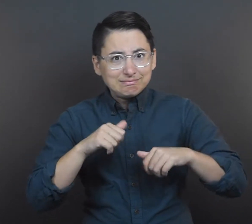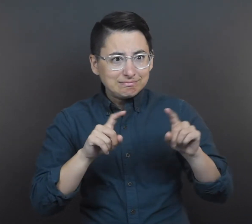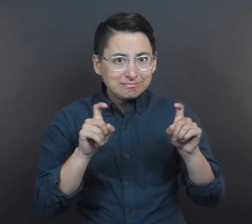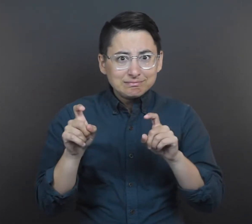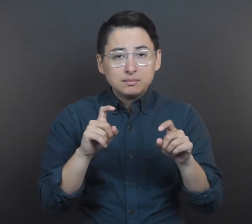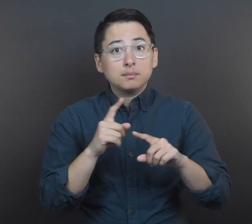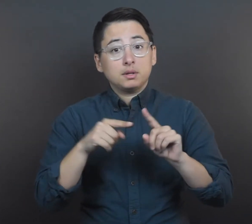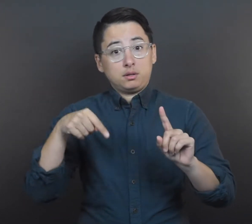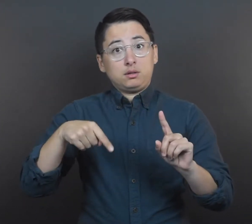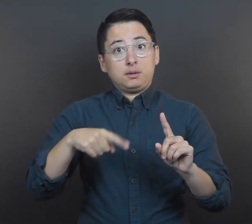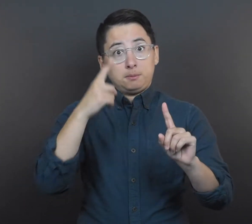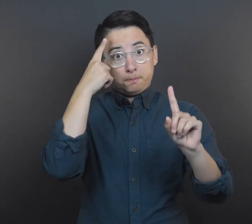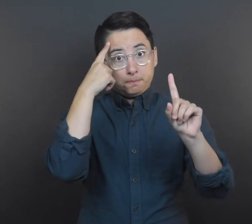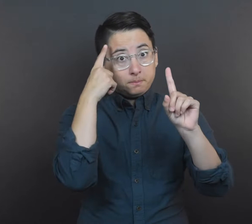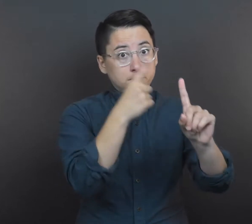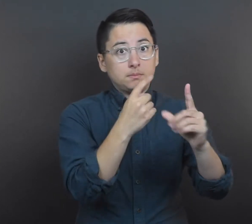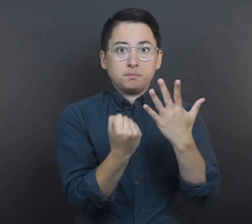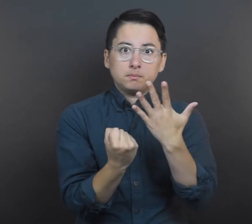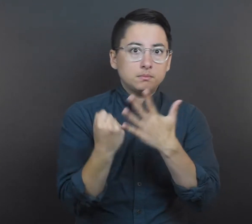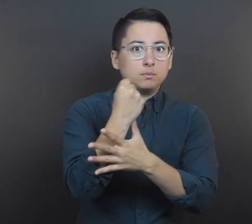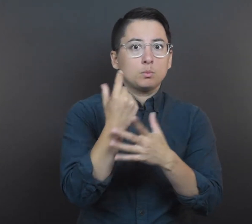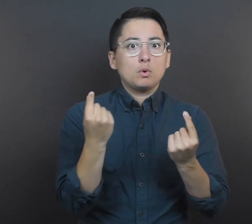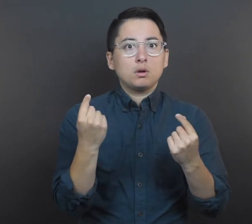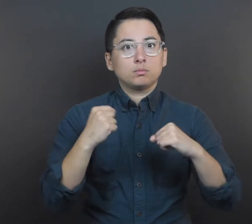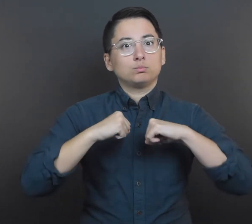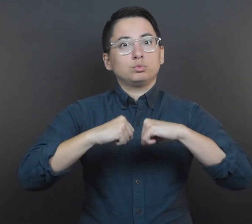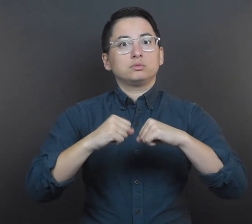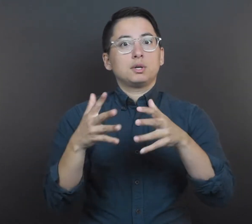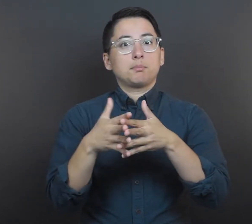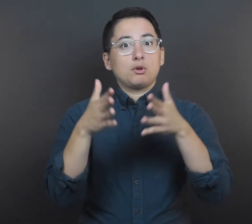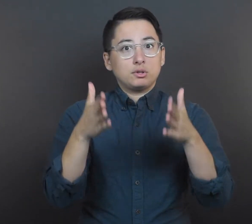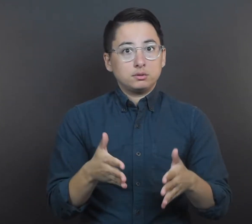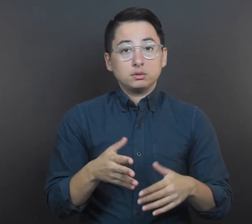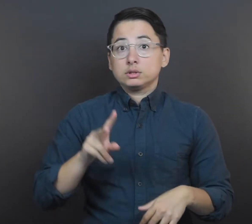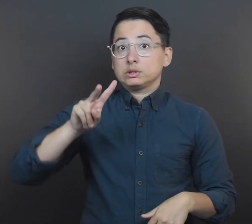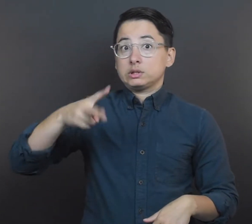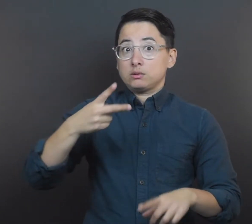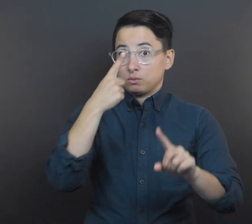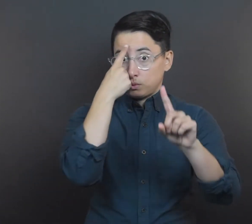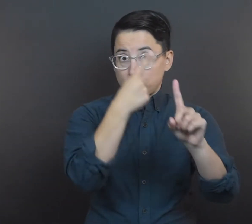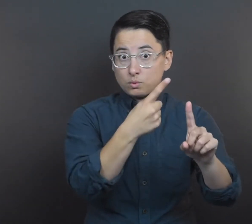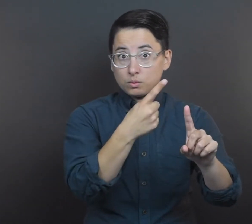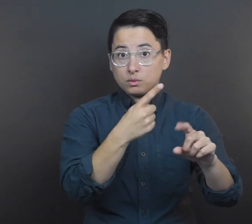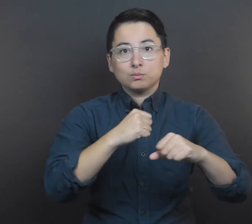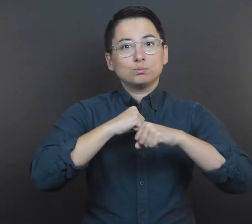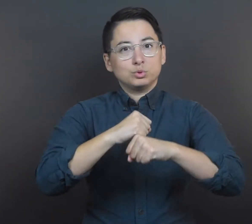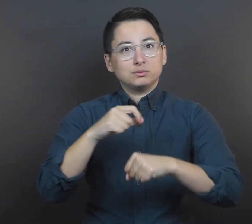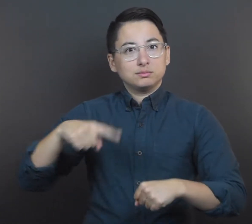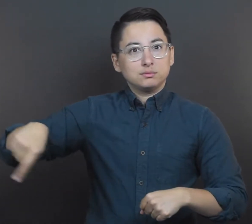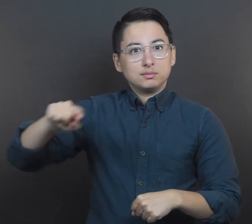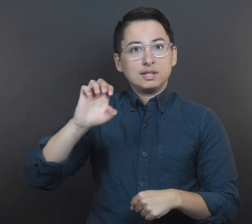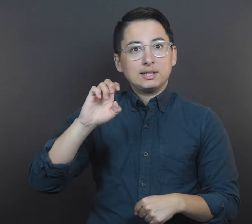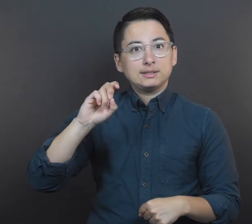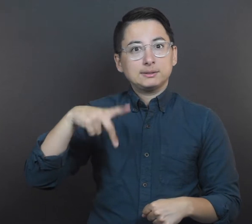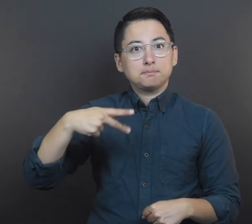performed, even with so many uncertainties. The mission’s primary purpose is to protect Americans.